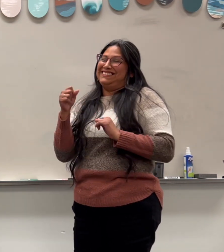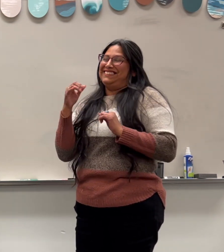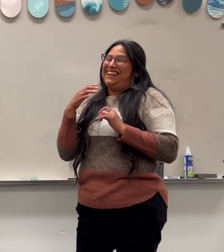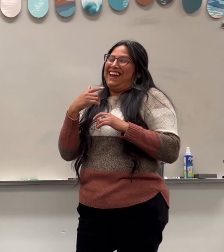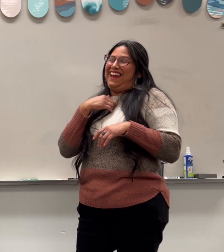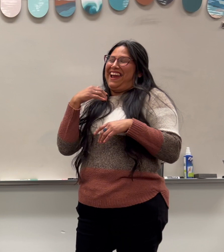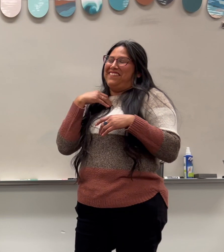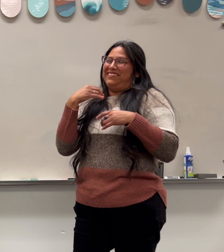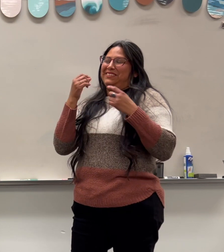yes I can